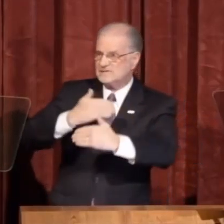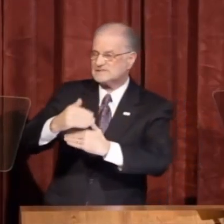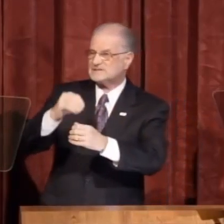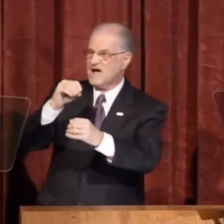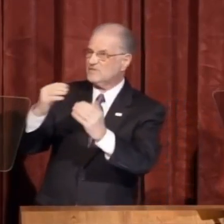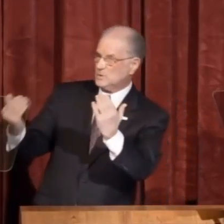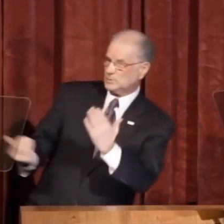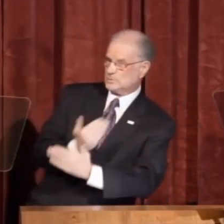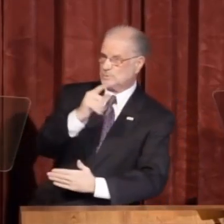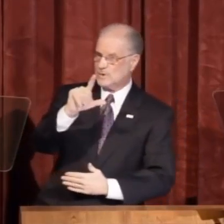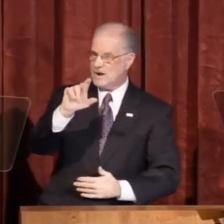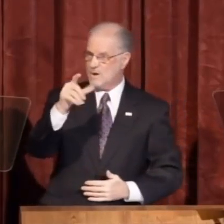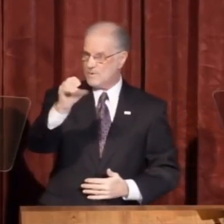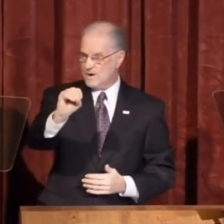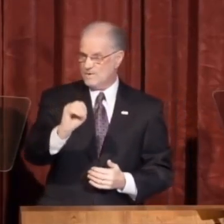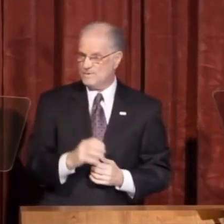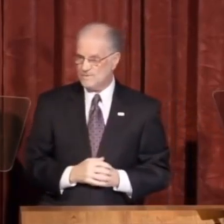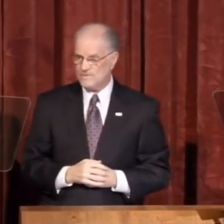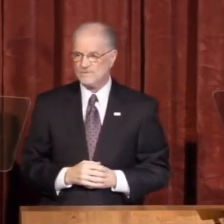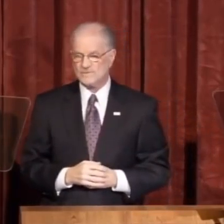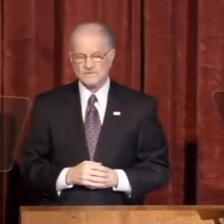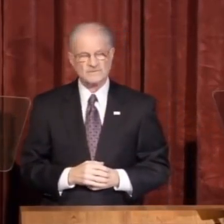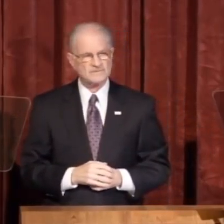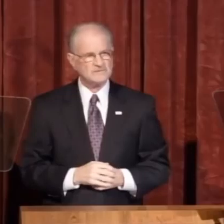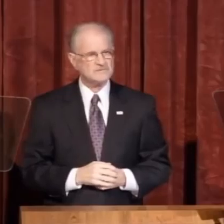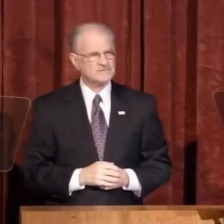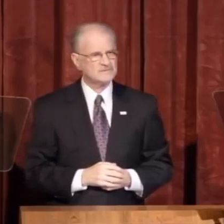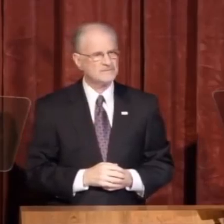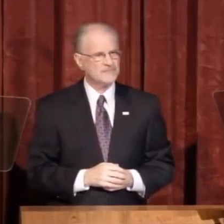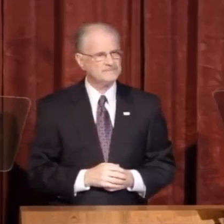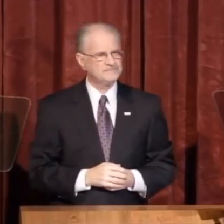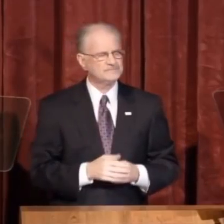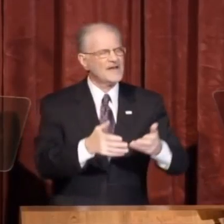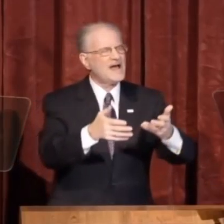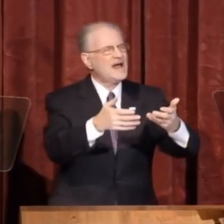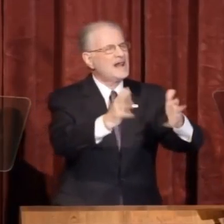In particular I thank students.